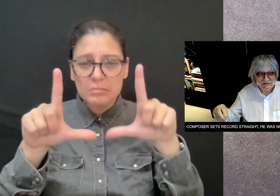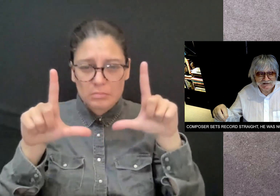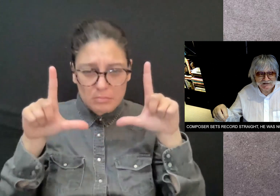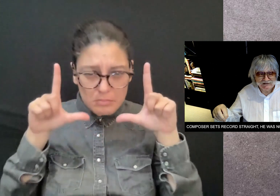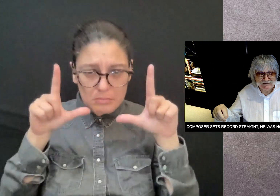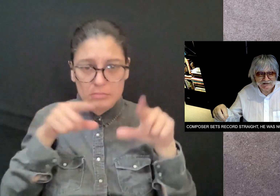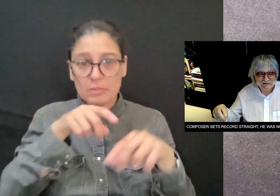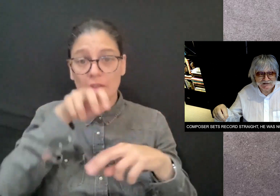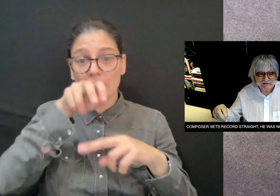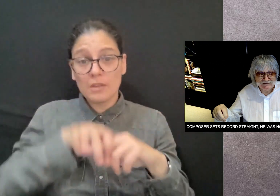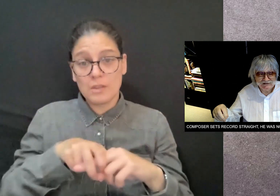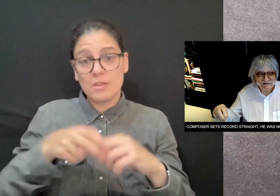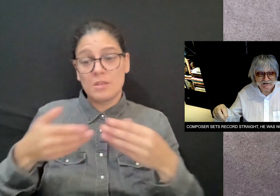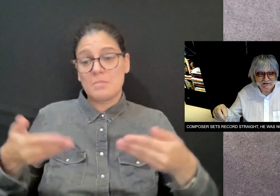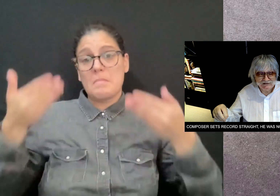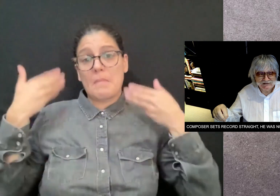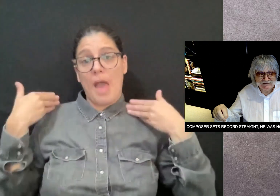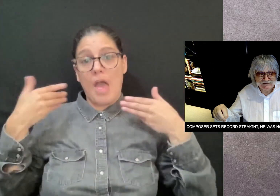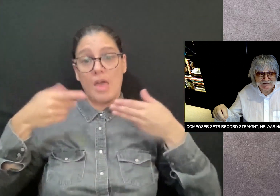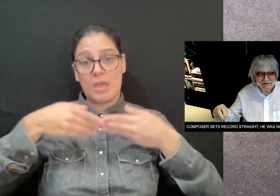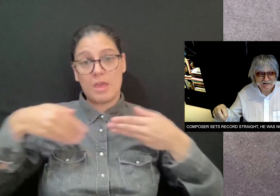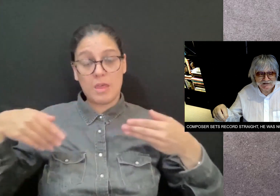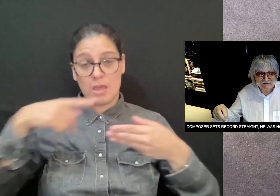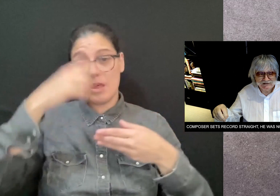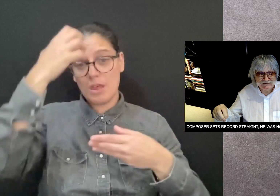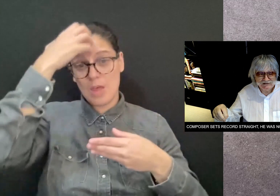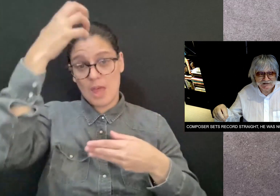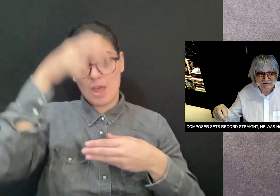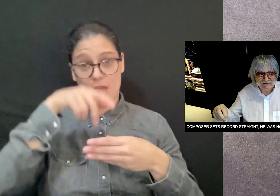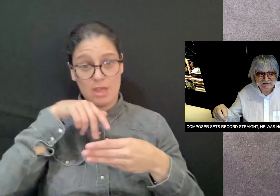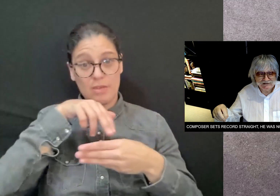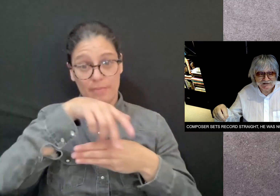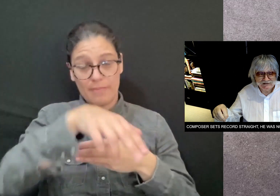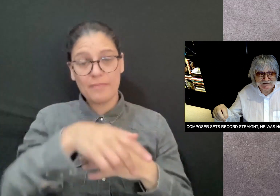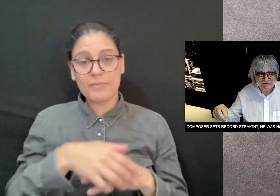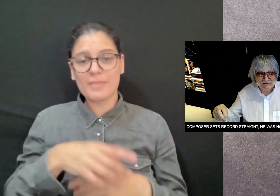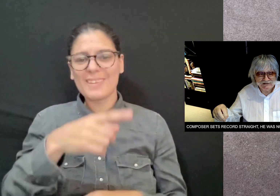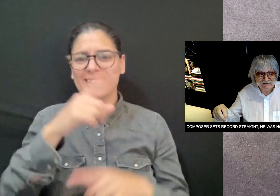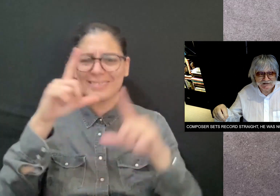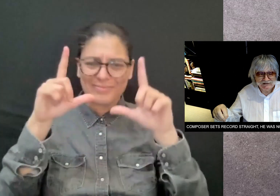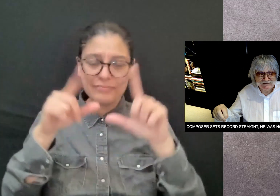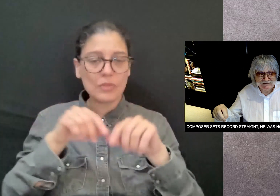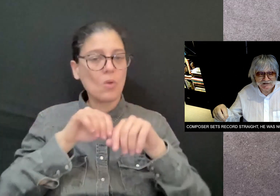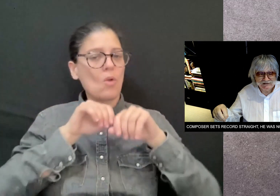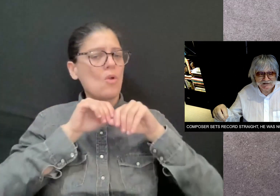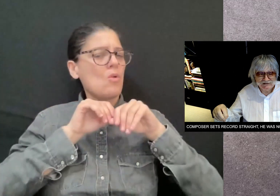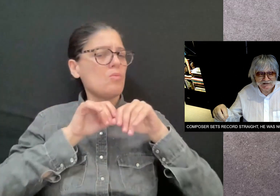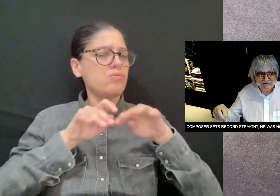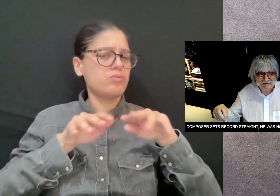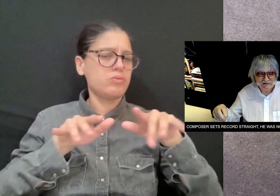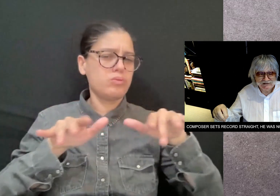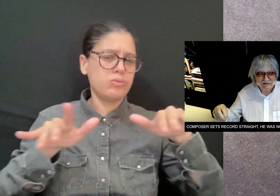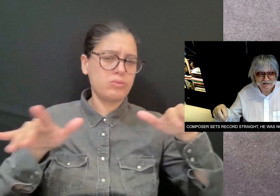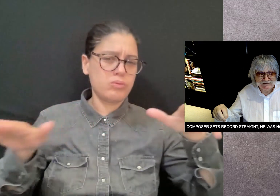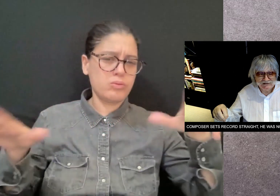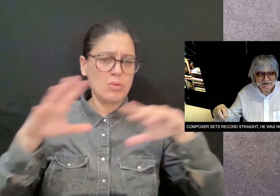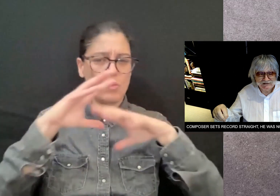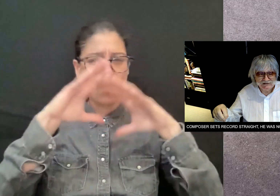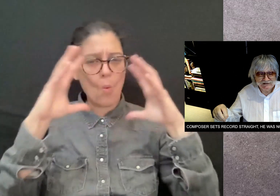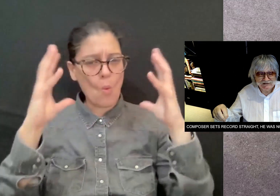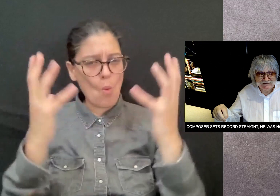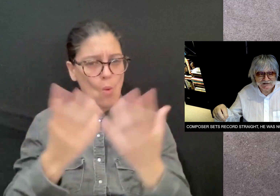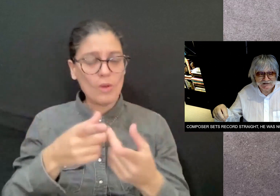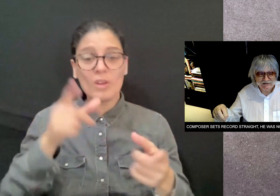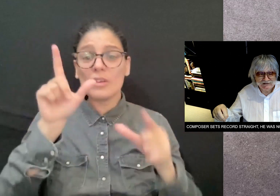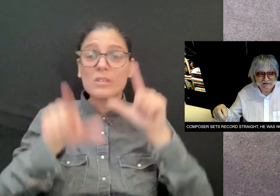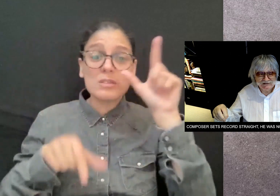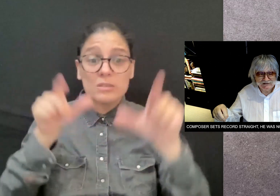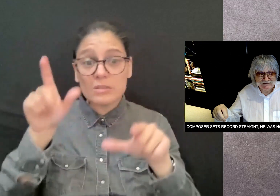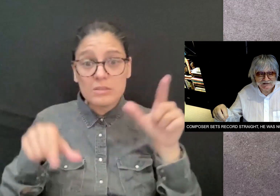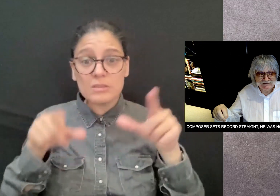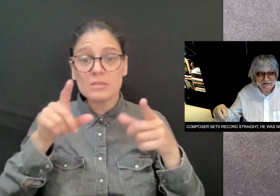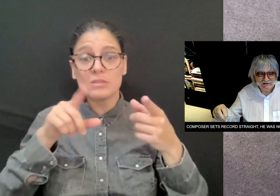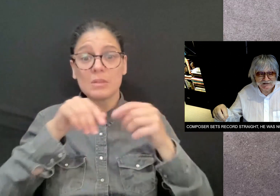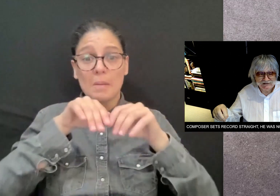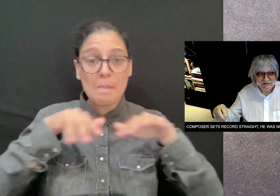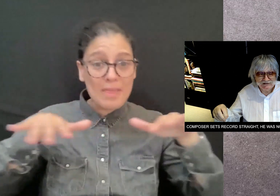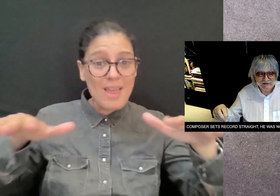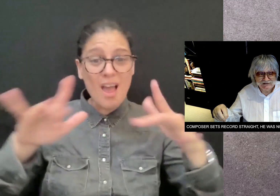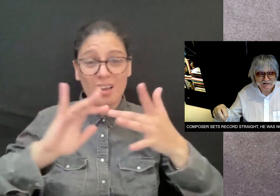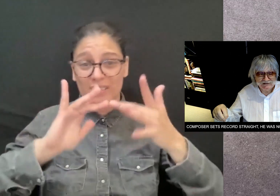pew during the coronation and the image went viral social media users speculated that it